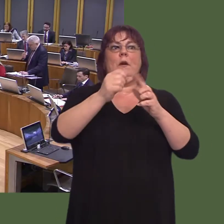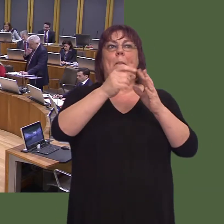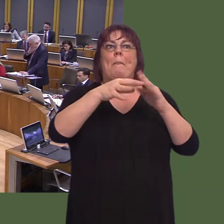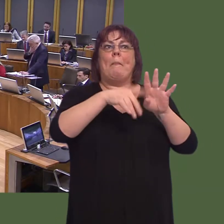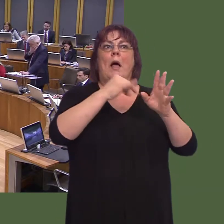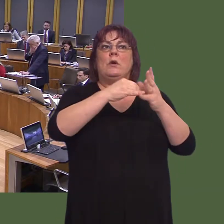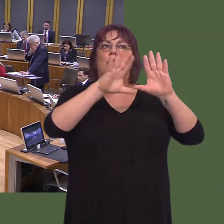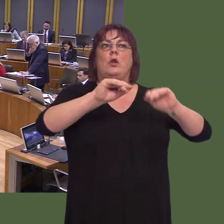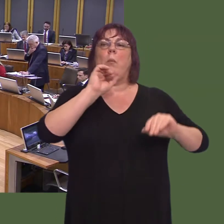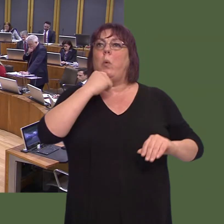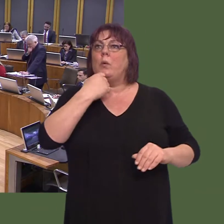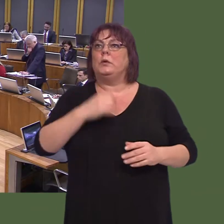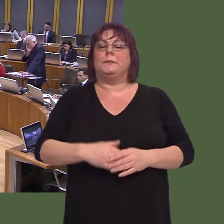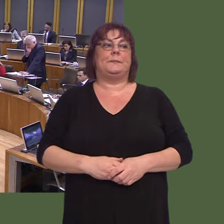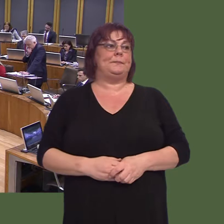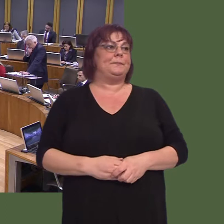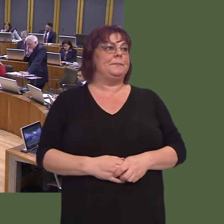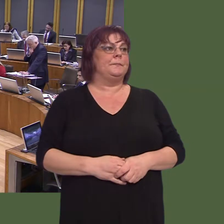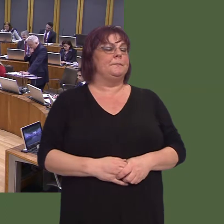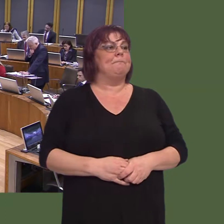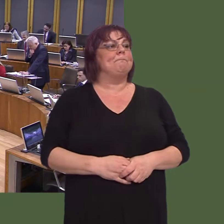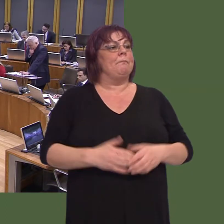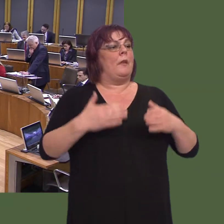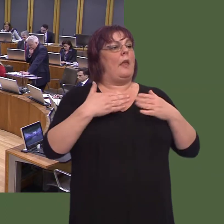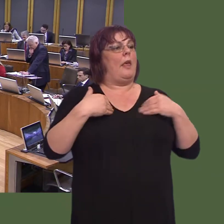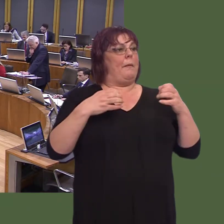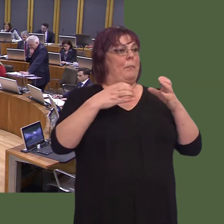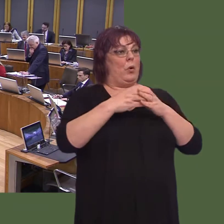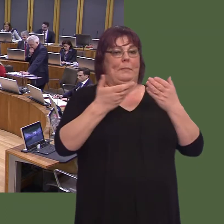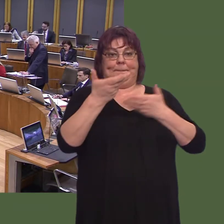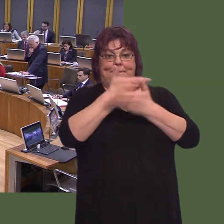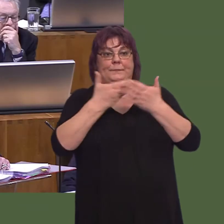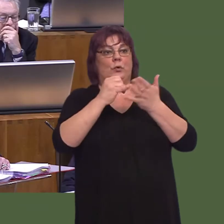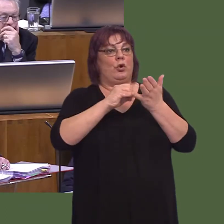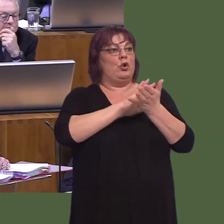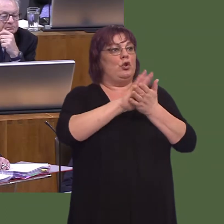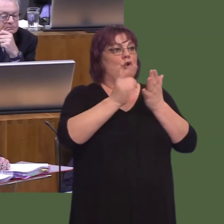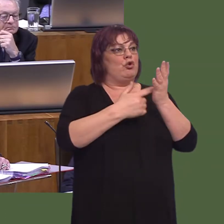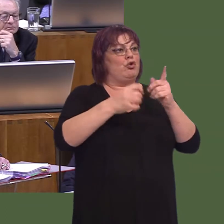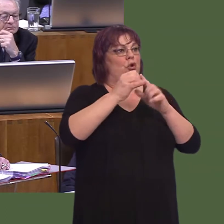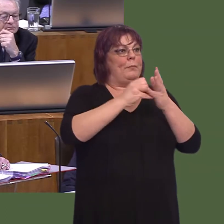Carwyn Jones AM: Well, the health board have been in discussion with Shropshire and also